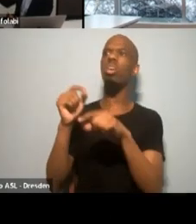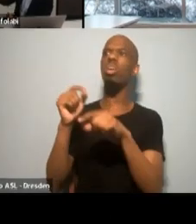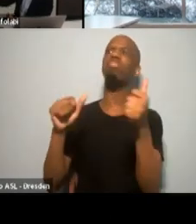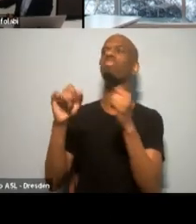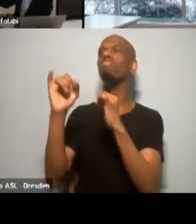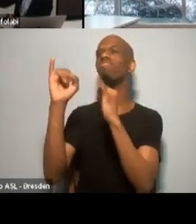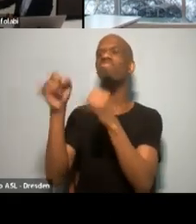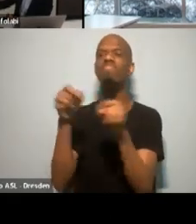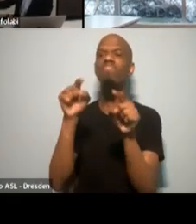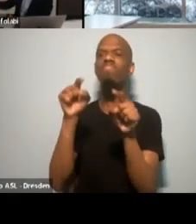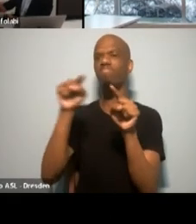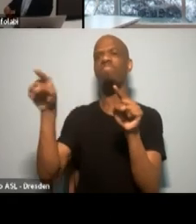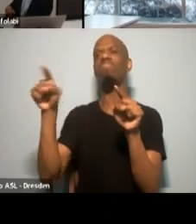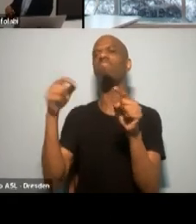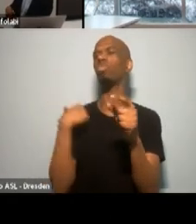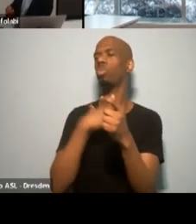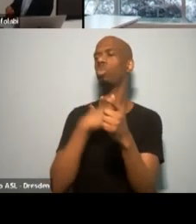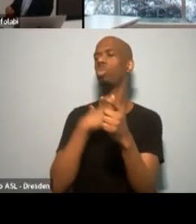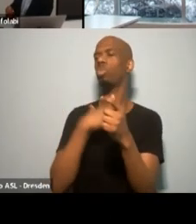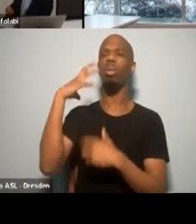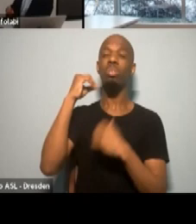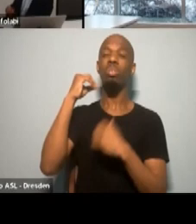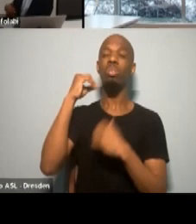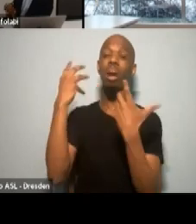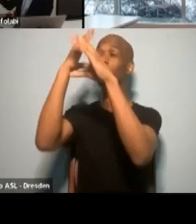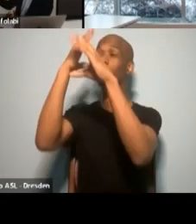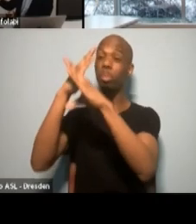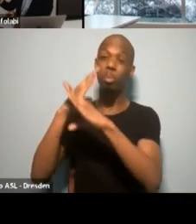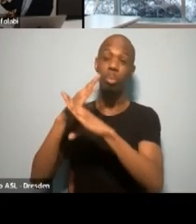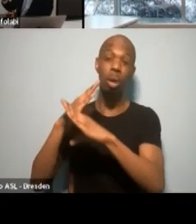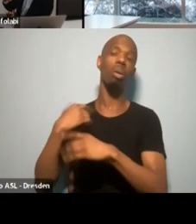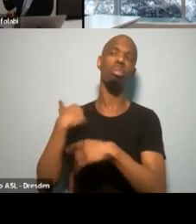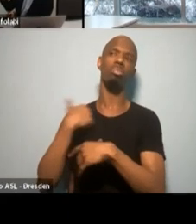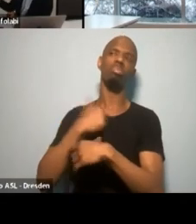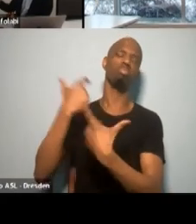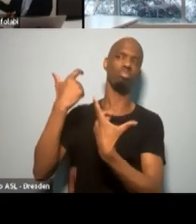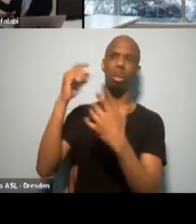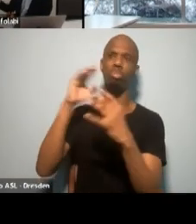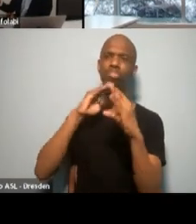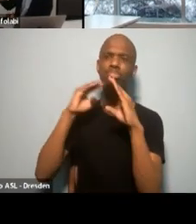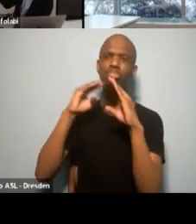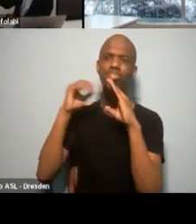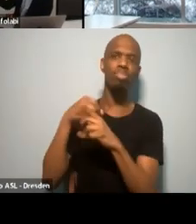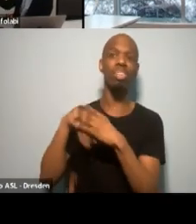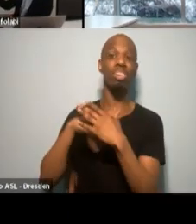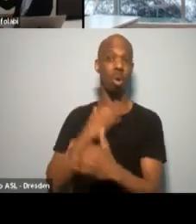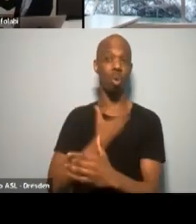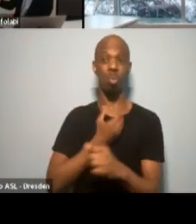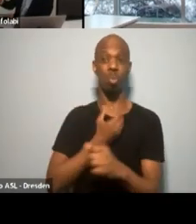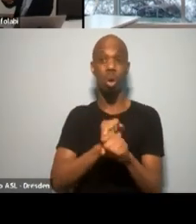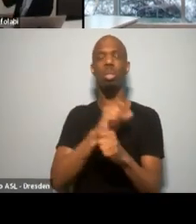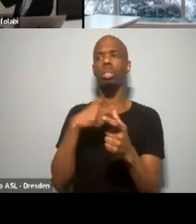that we find in our work, right? And then we look at countries like, you know, like Canada, a country like Germany